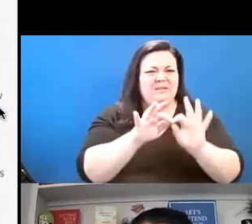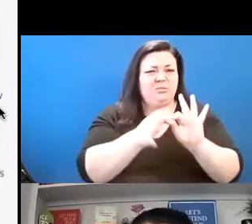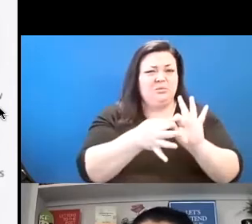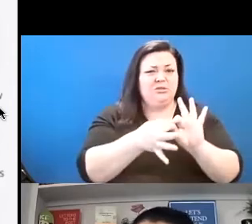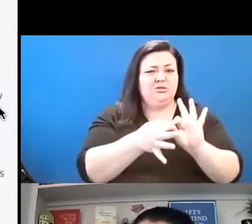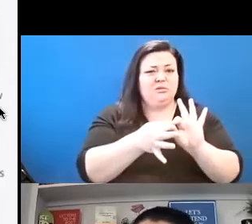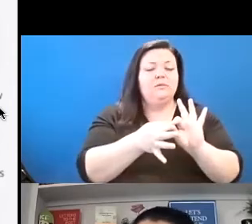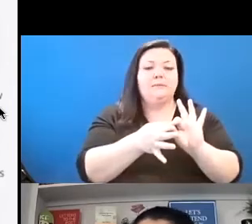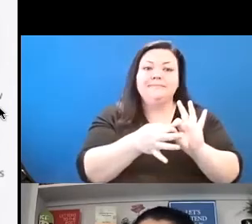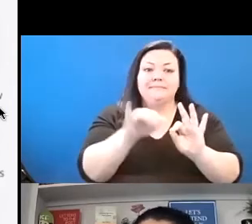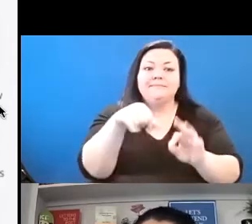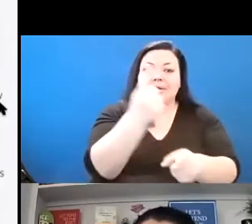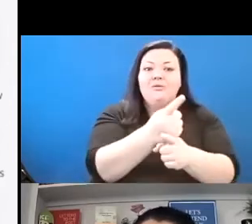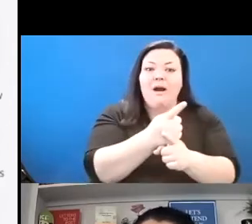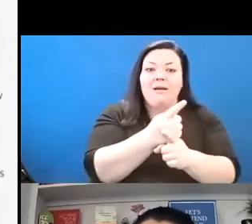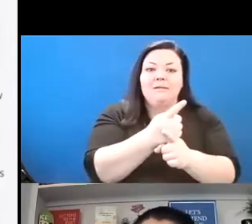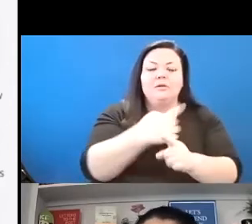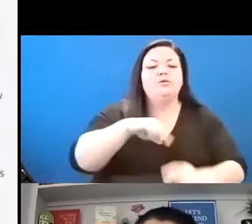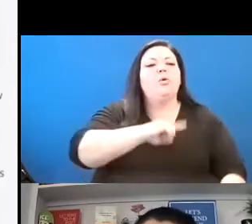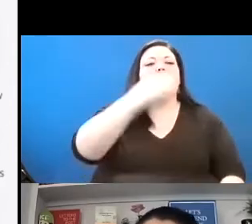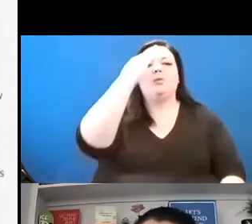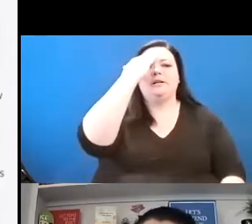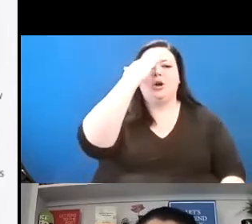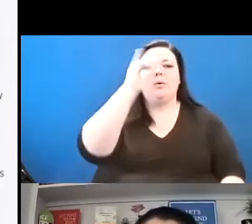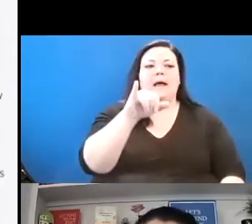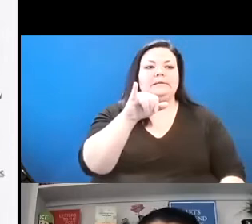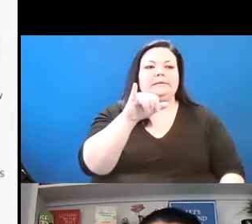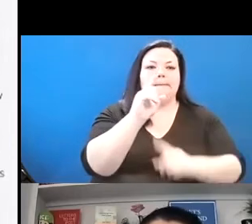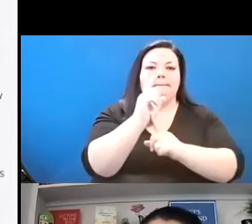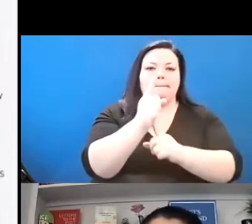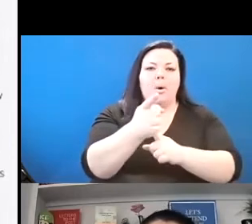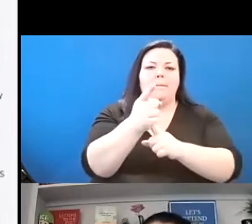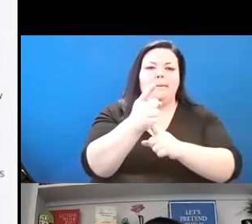because we we know that that it's a still moment that it's painted but we don't know if she's paint